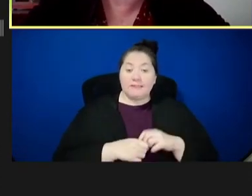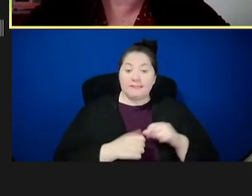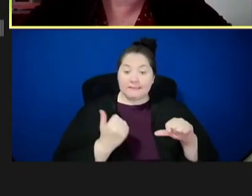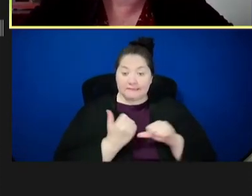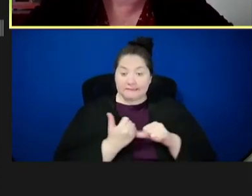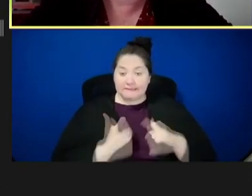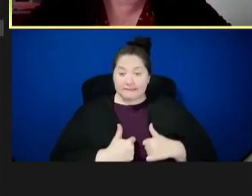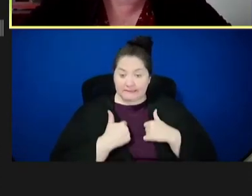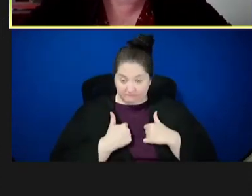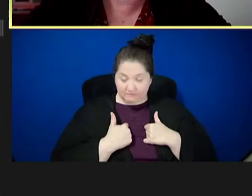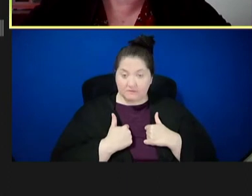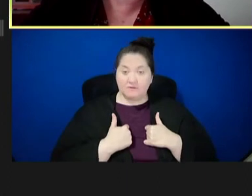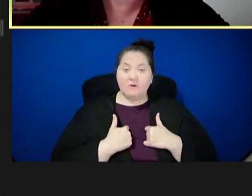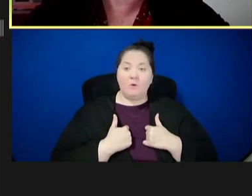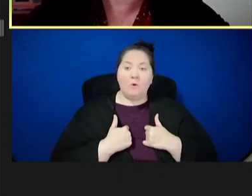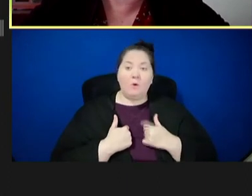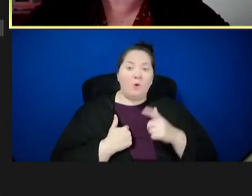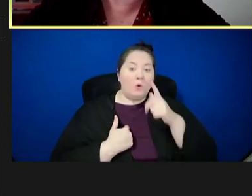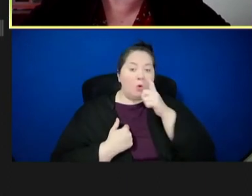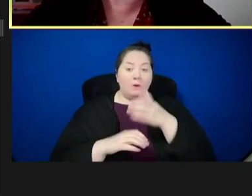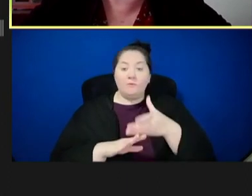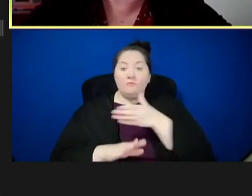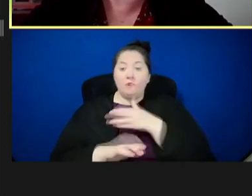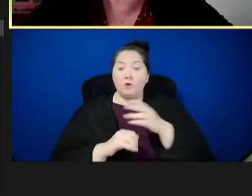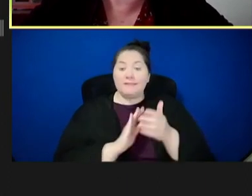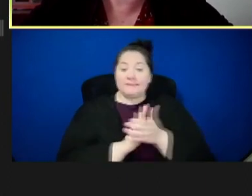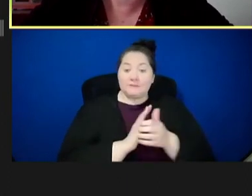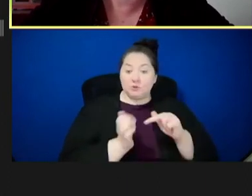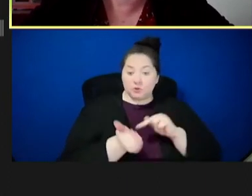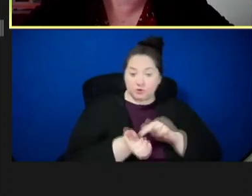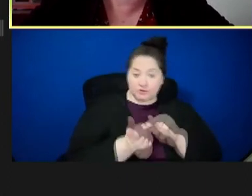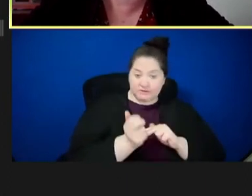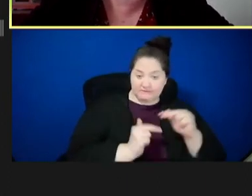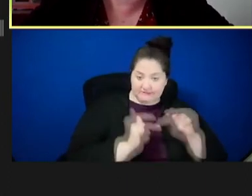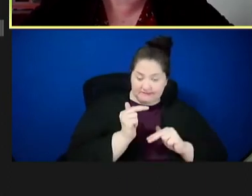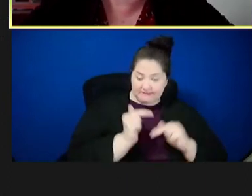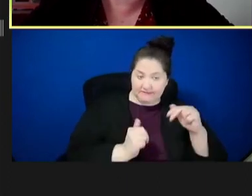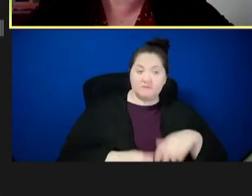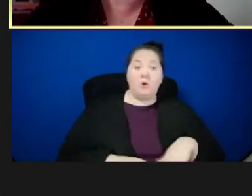now are ones who used to be in skilled nursing facilities. The ones who are in skilled nursing